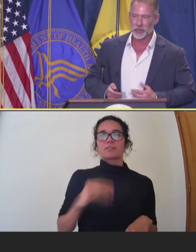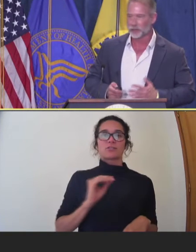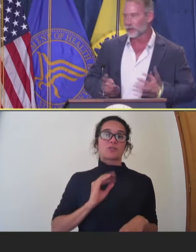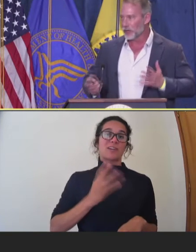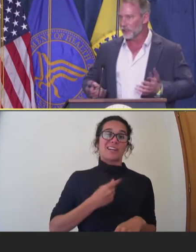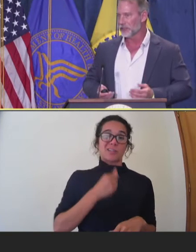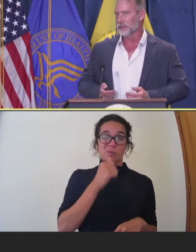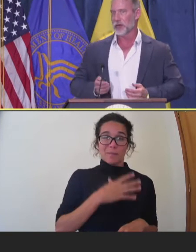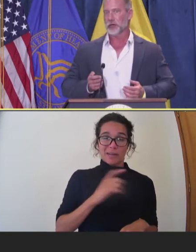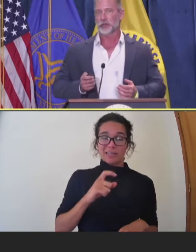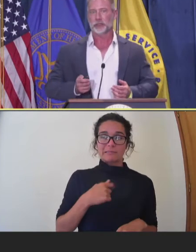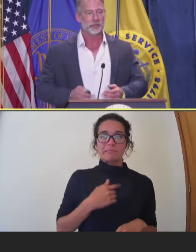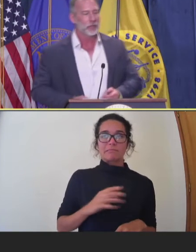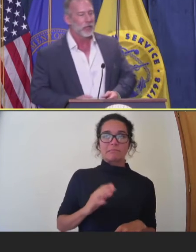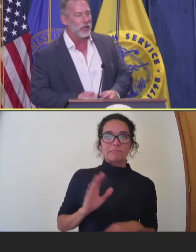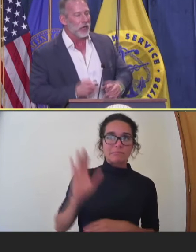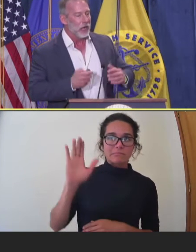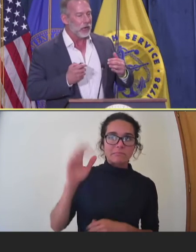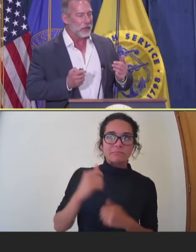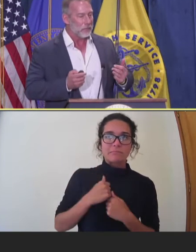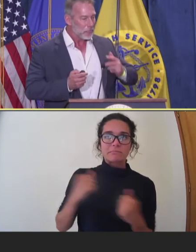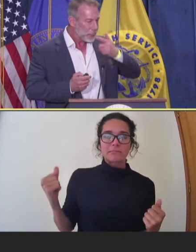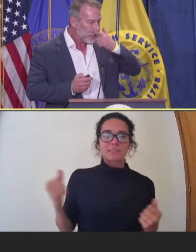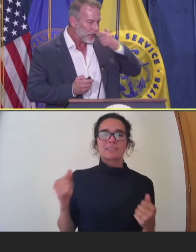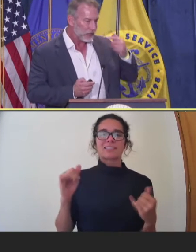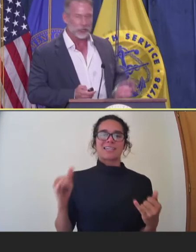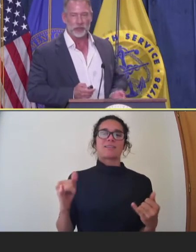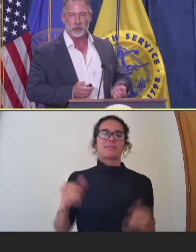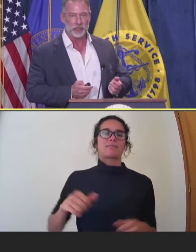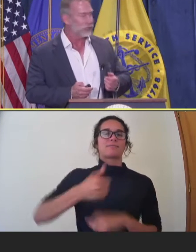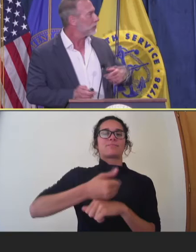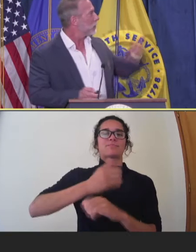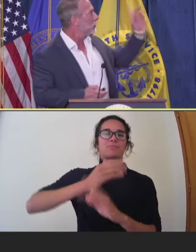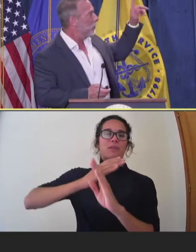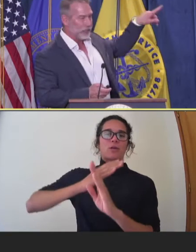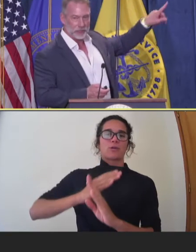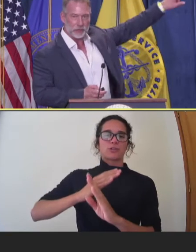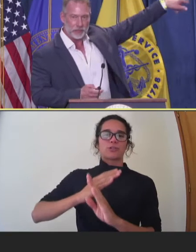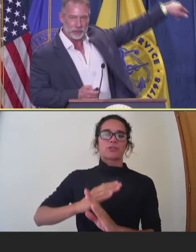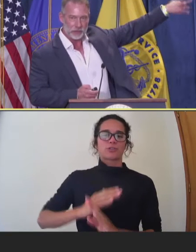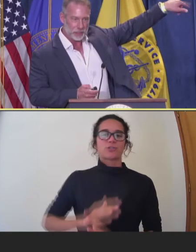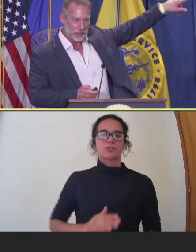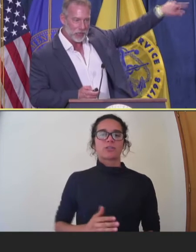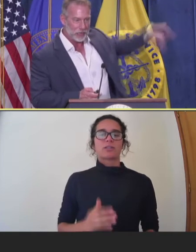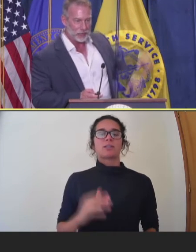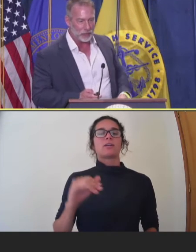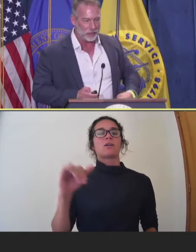it created some barriers. Also, this is where we -- this is the line on